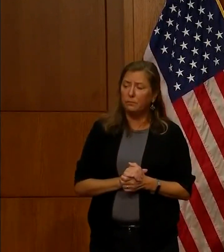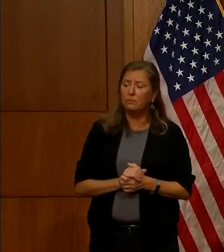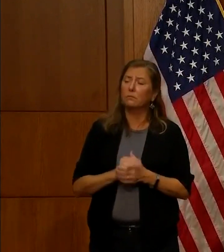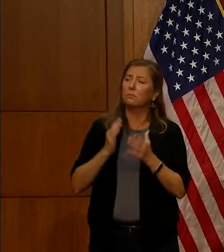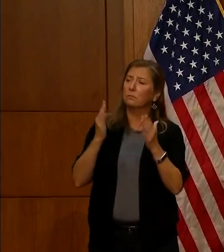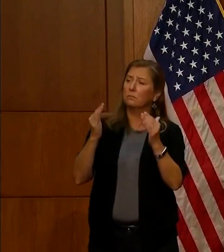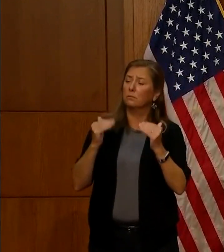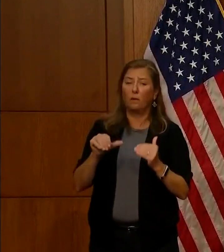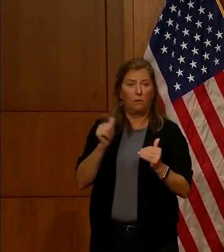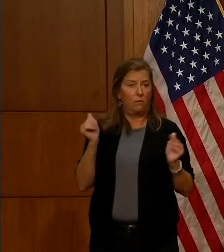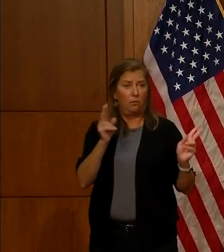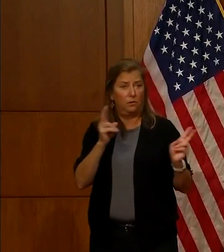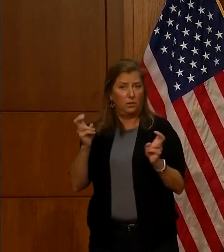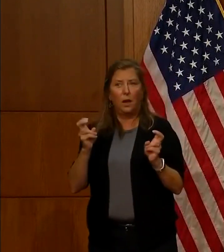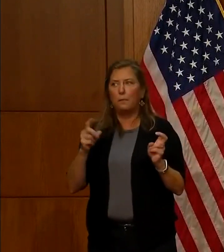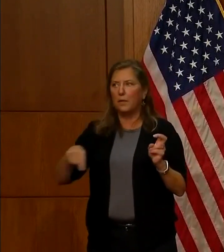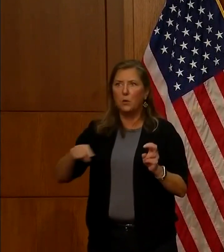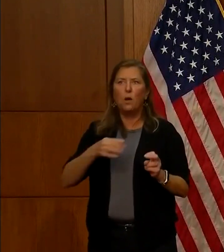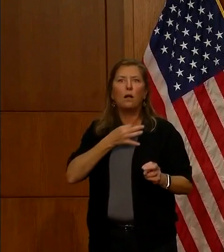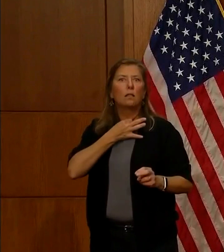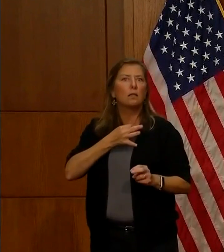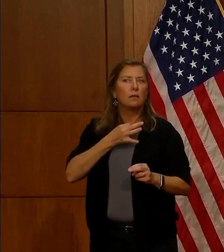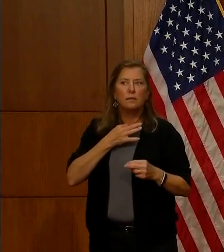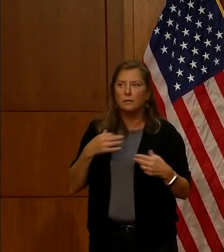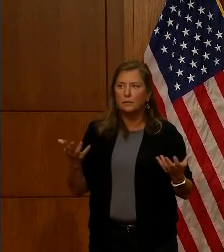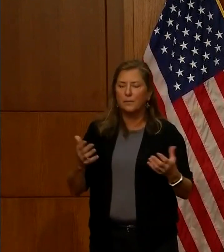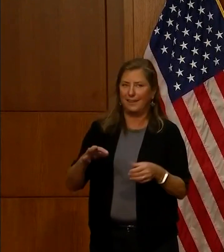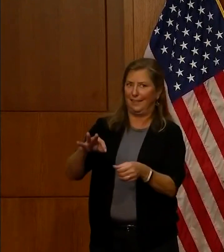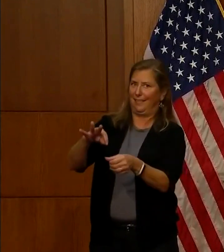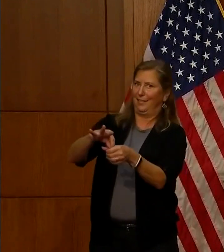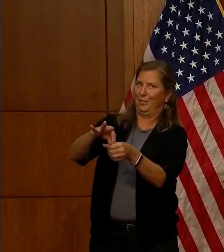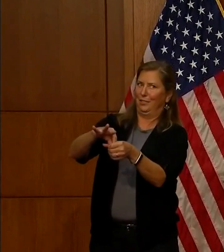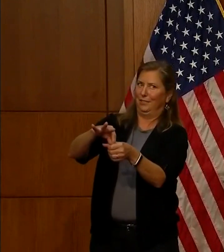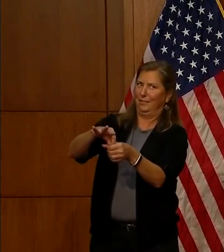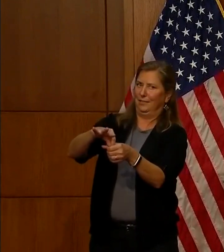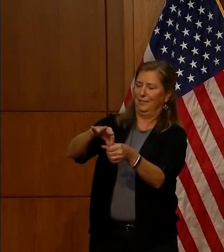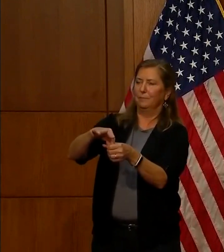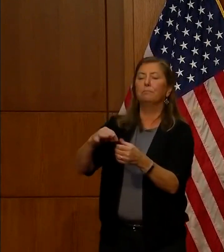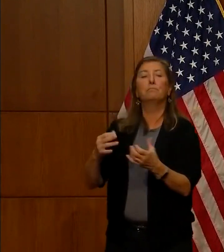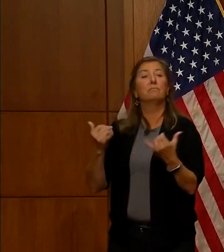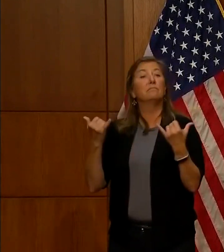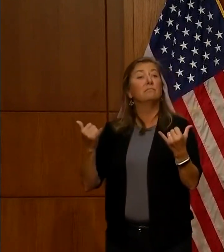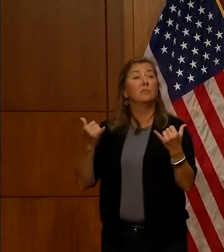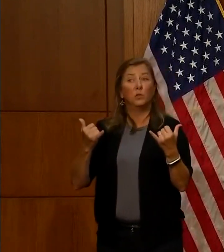THAT NEXT WEEK. NOW I'D LIKE TO MOVE TO ANOTHER TOPIC ON